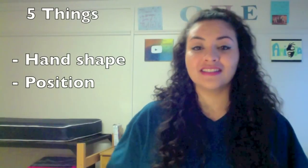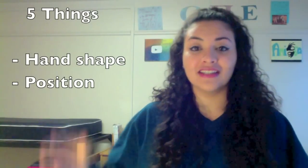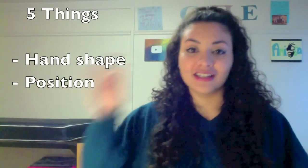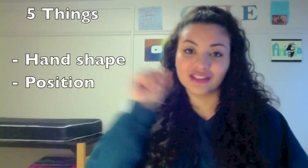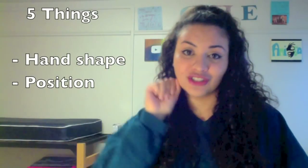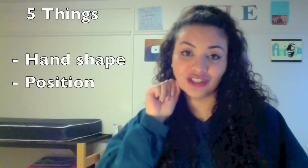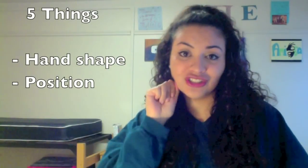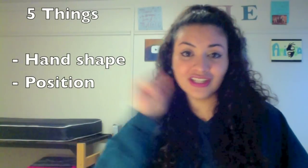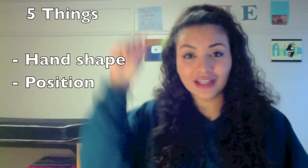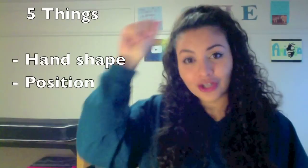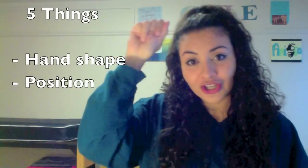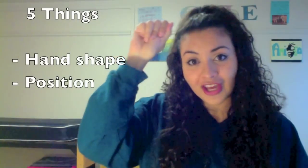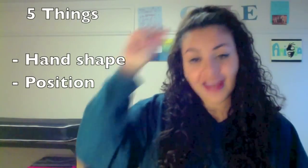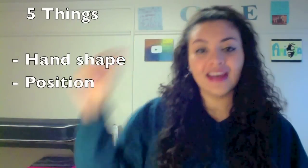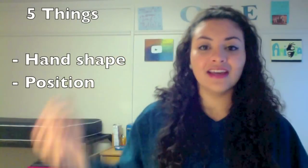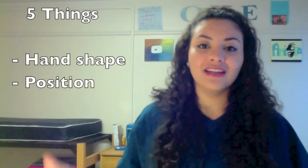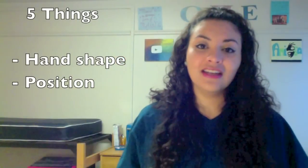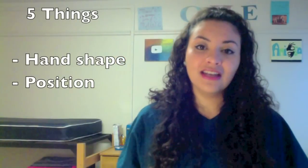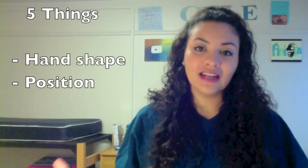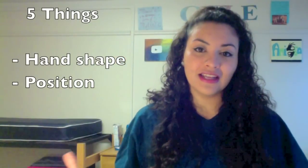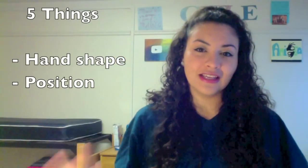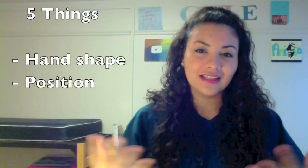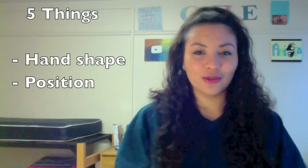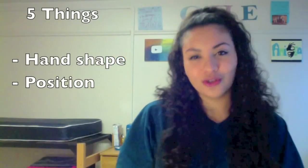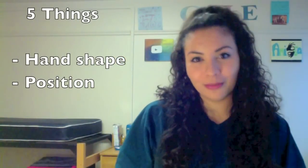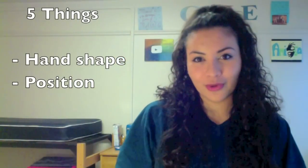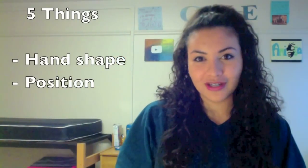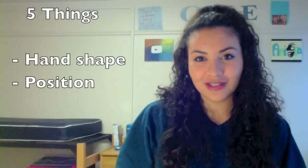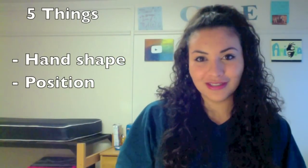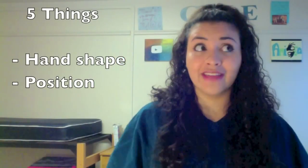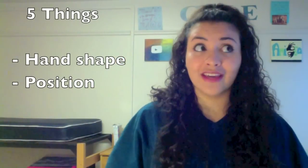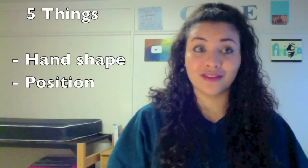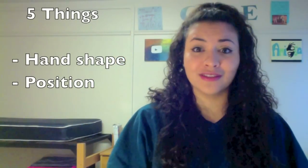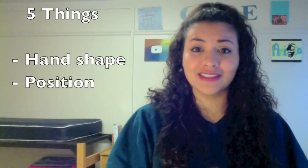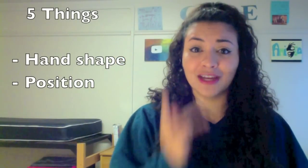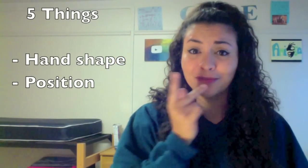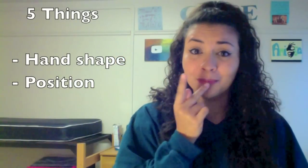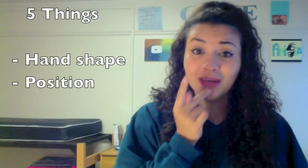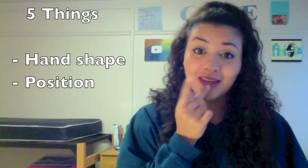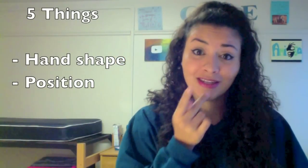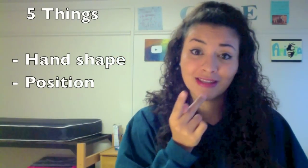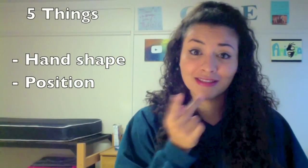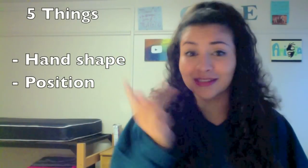it next to your chin or your head? Those are important! and like the sign for "Pink" and